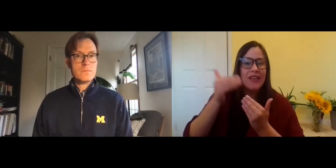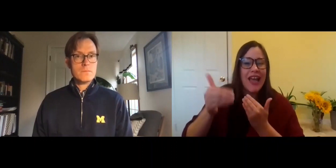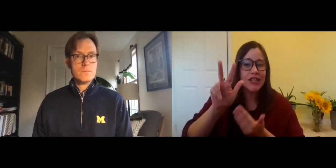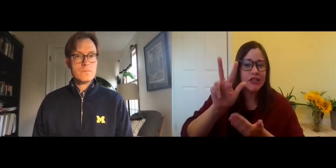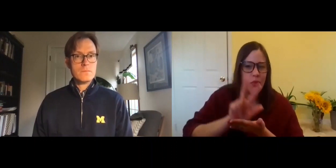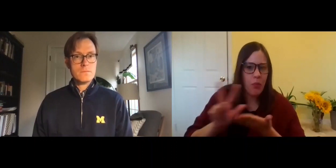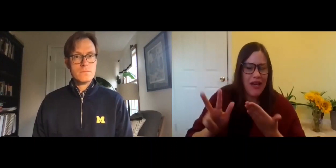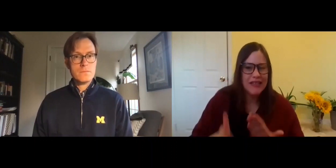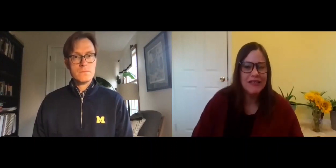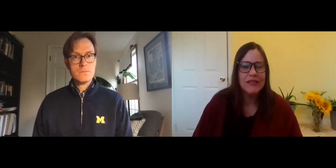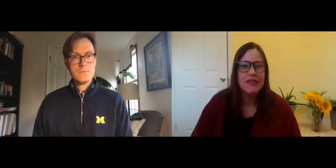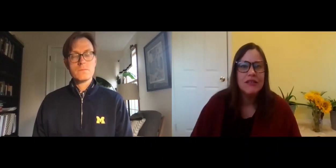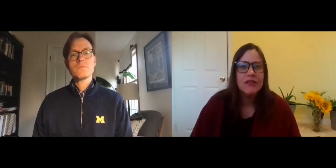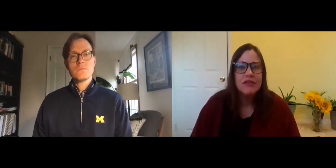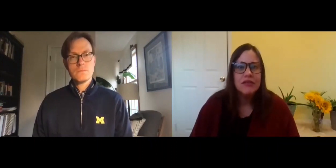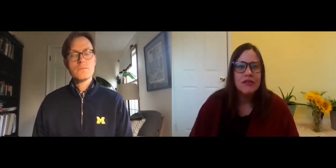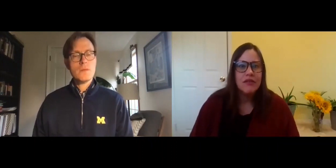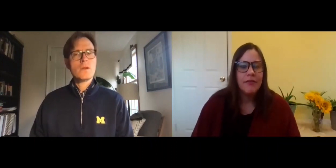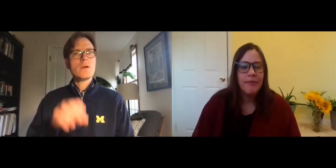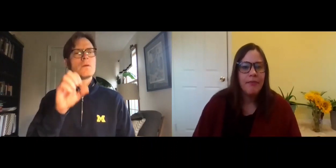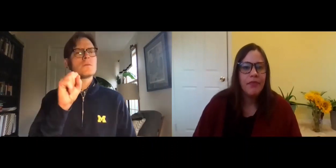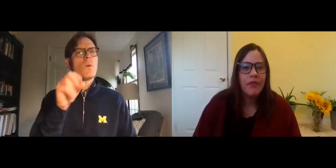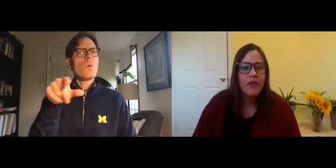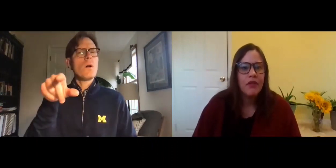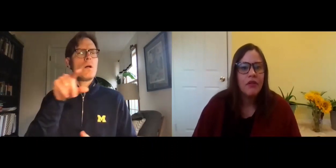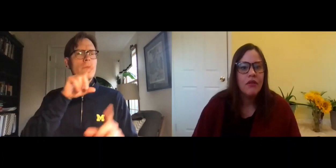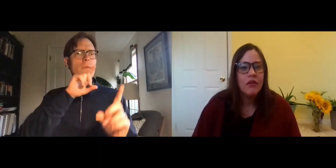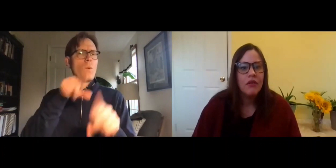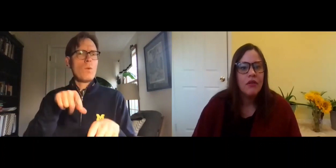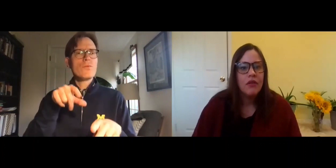what kind of activities are being restricted for the next three weeks?